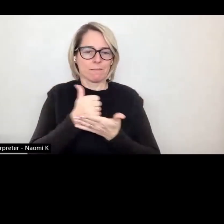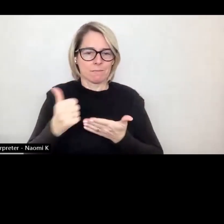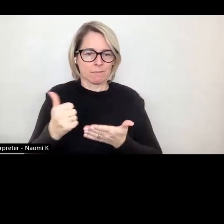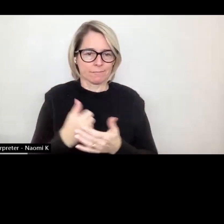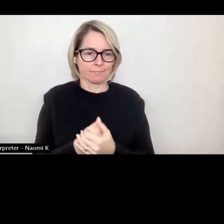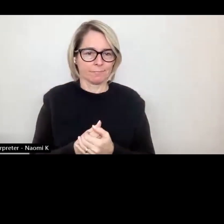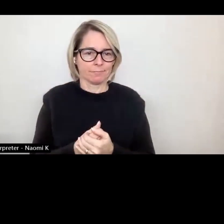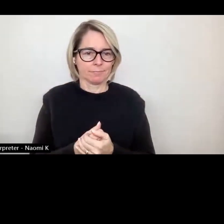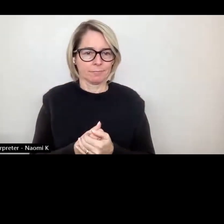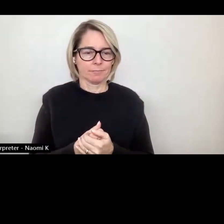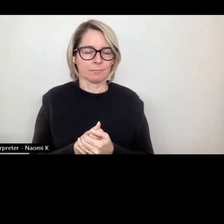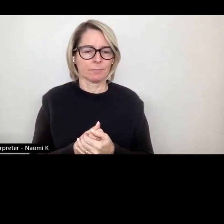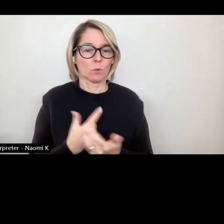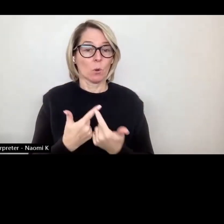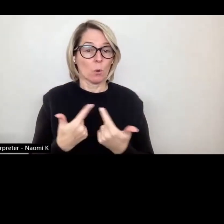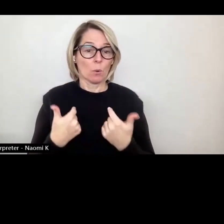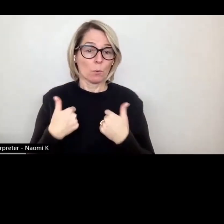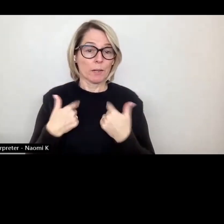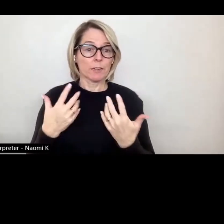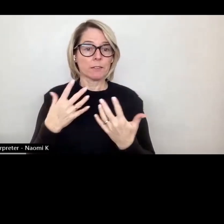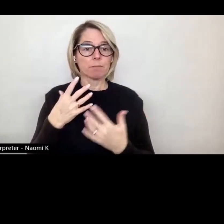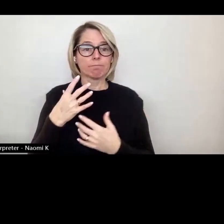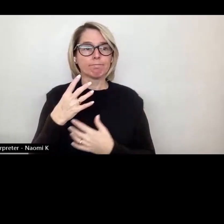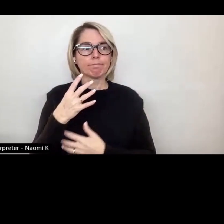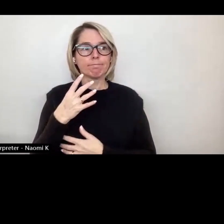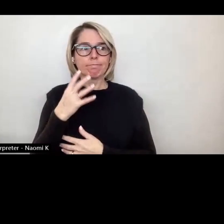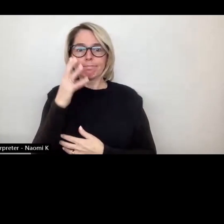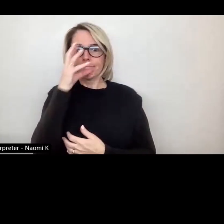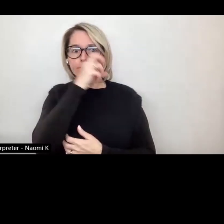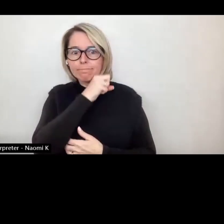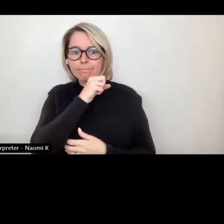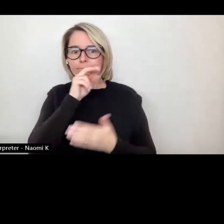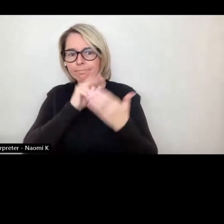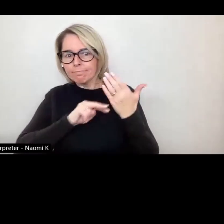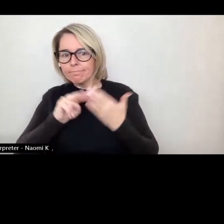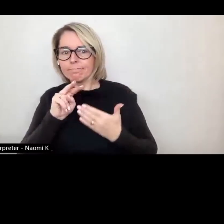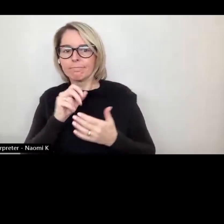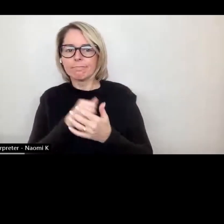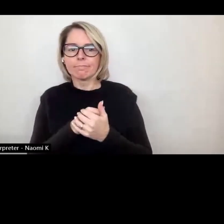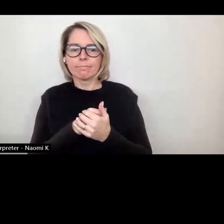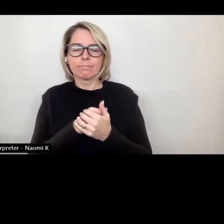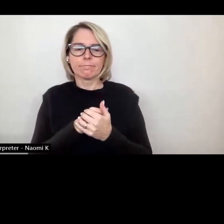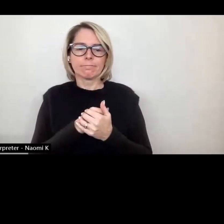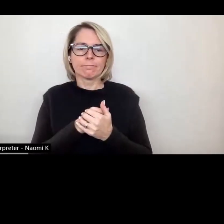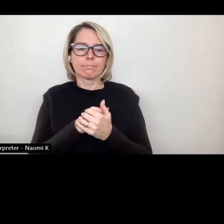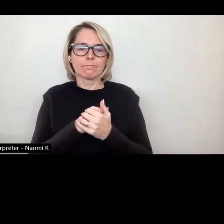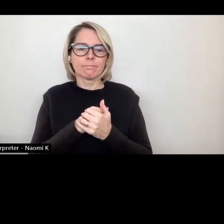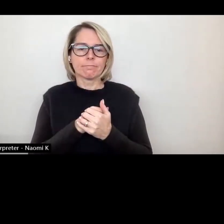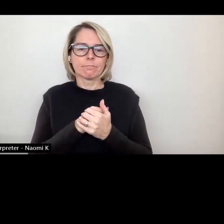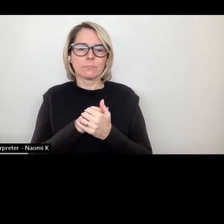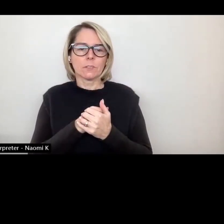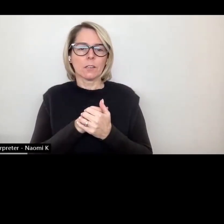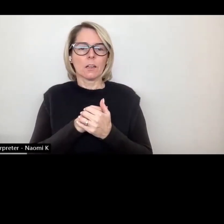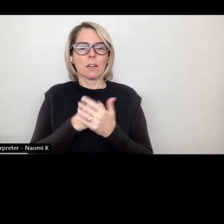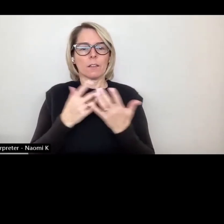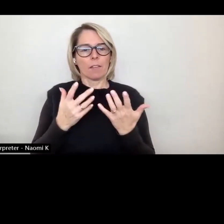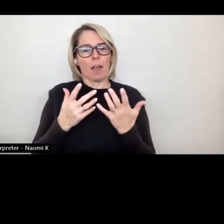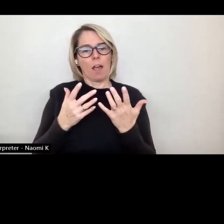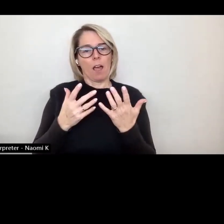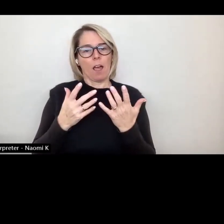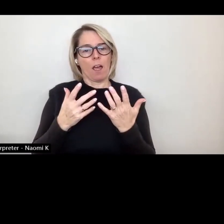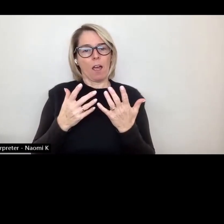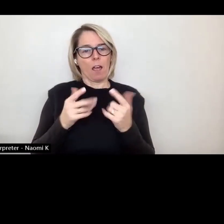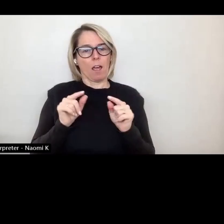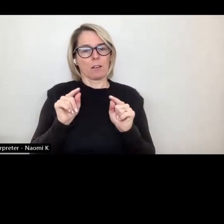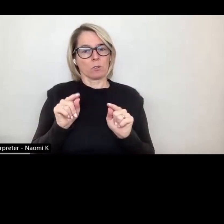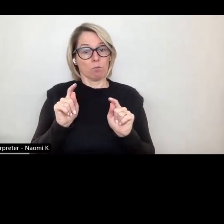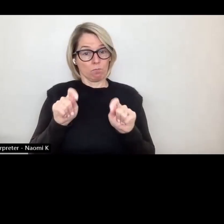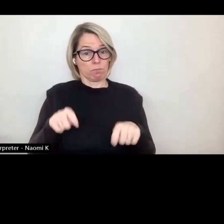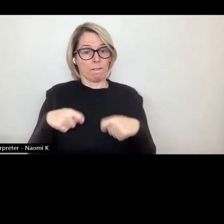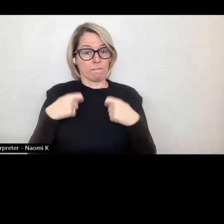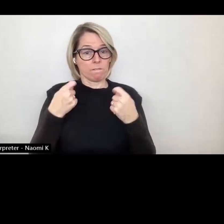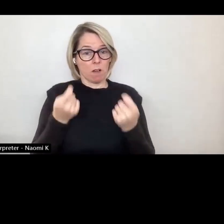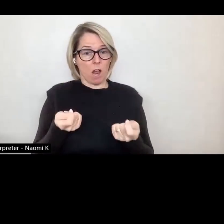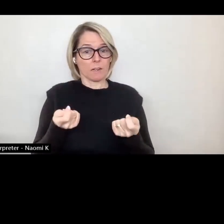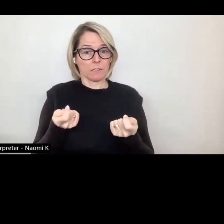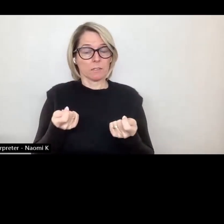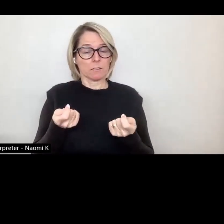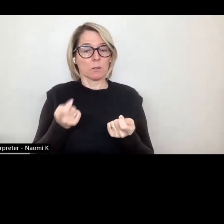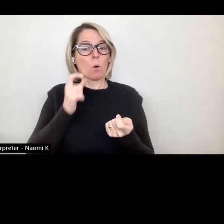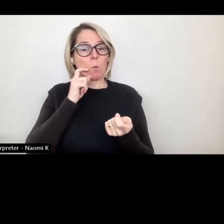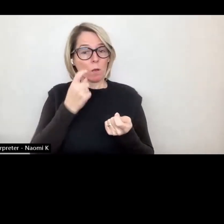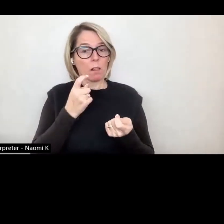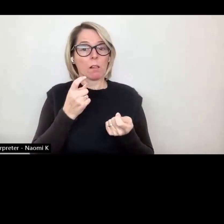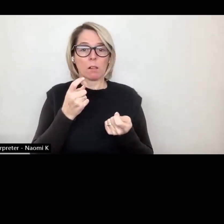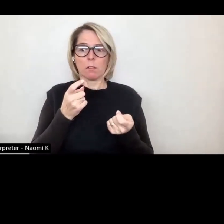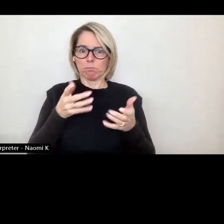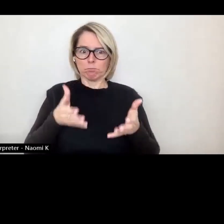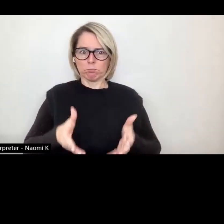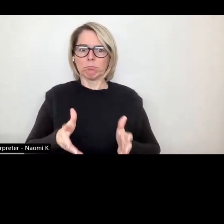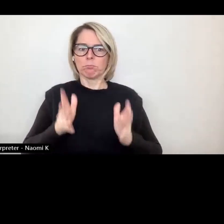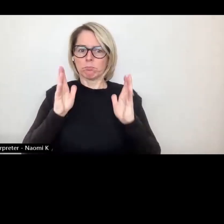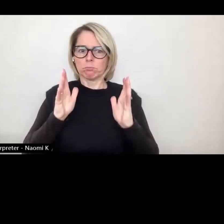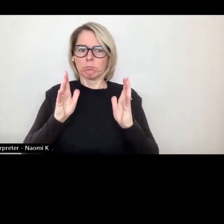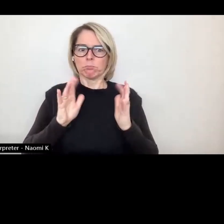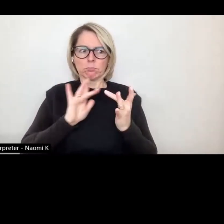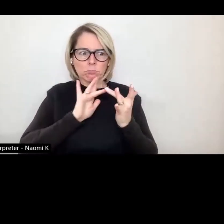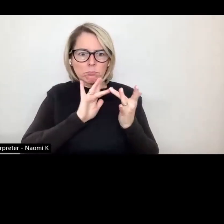We expect that providers delivering Carer Gateway will be actively seeking to engage with carers, particularly carers that need support.